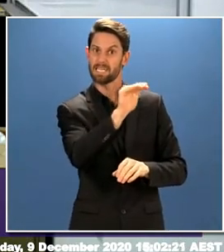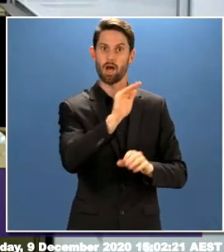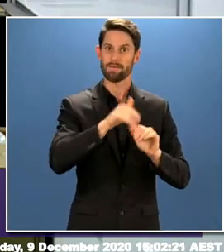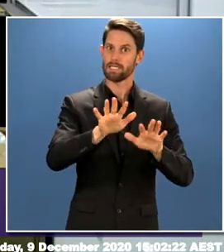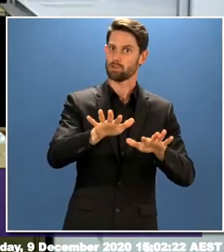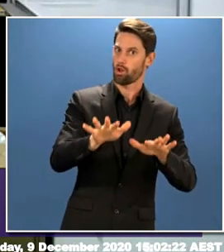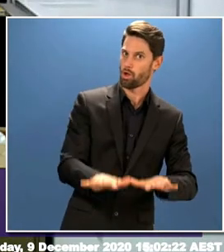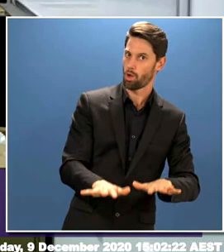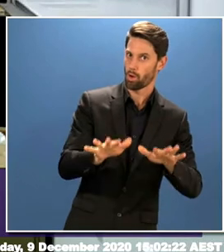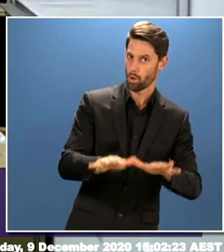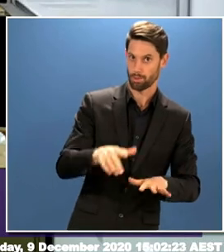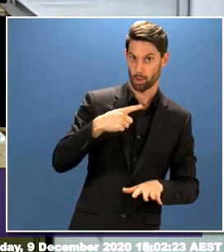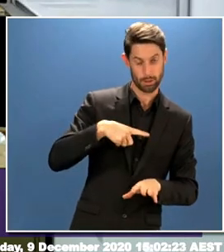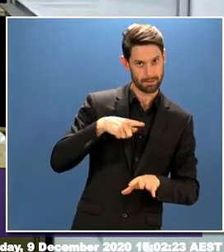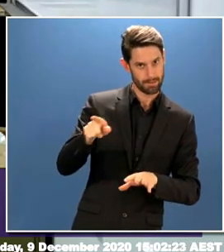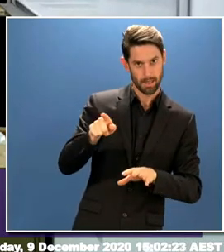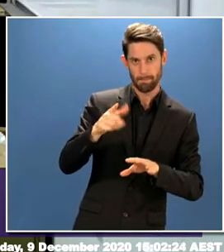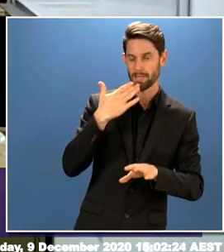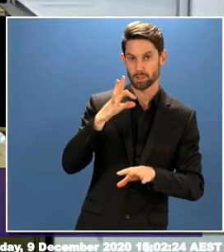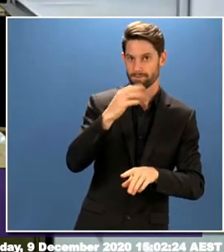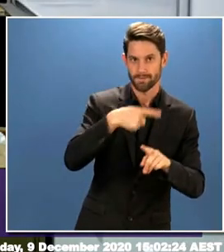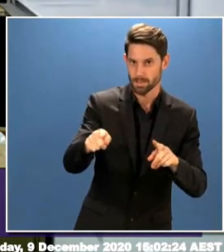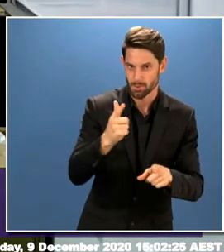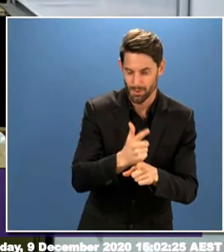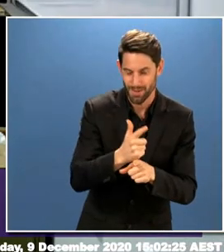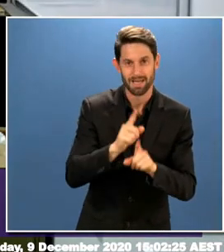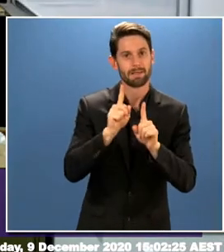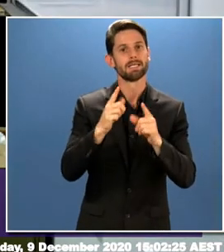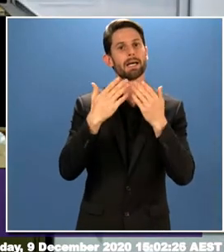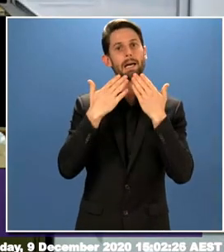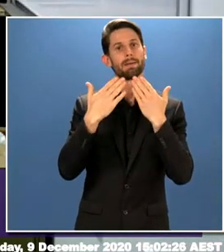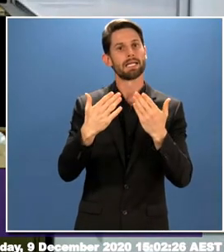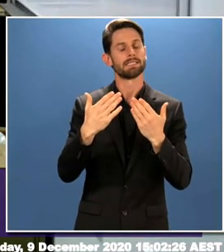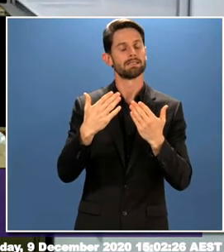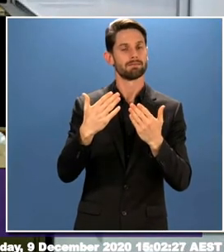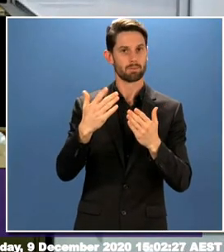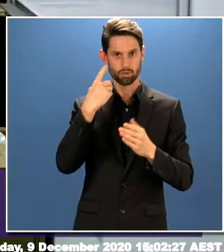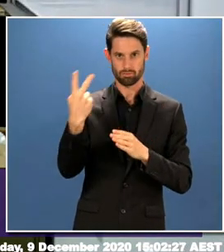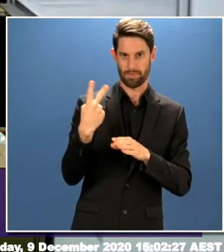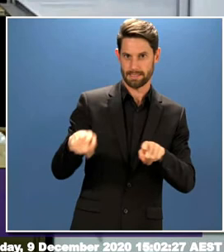down myself so I will go a bit slower and can you join me in being slow?